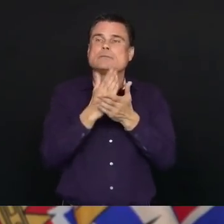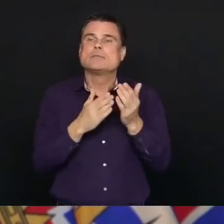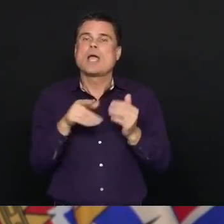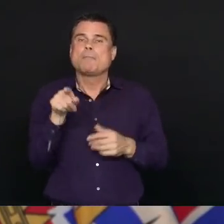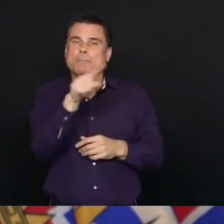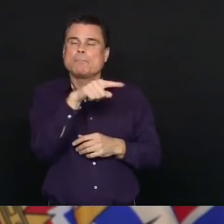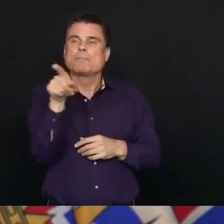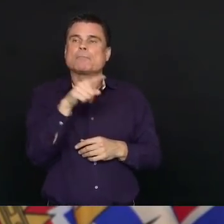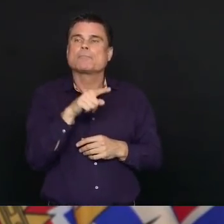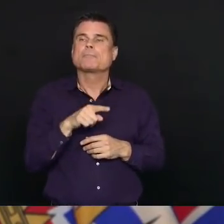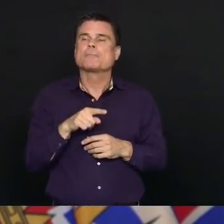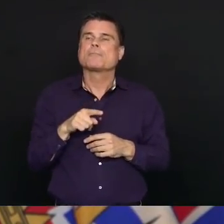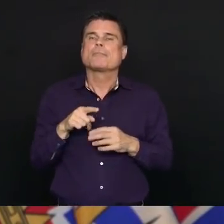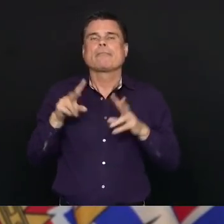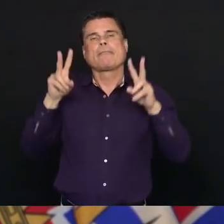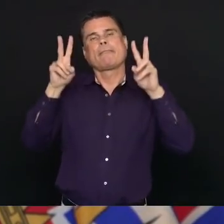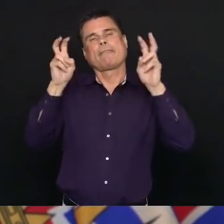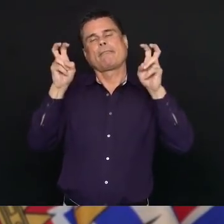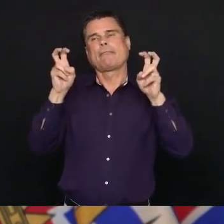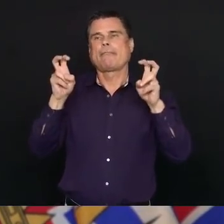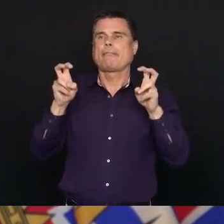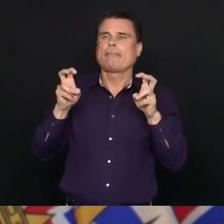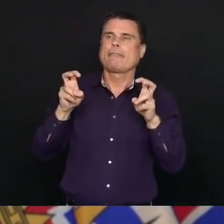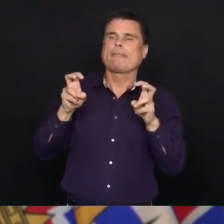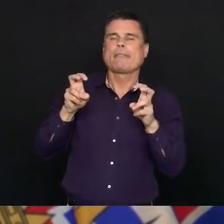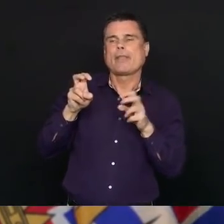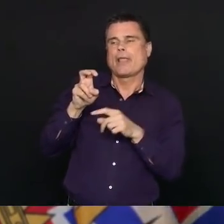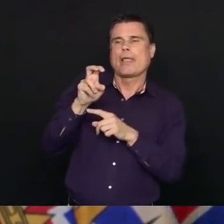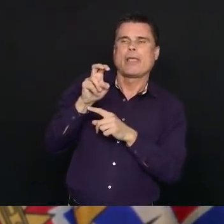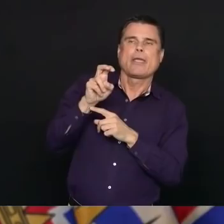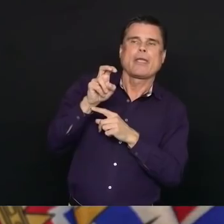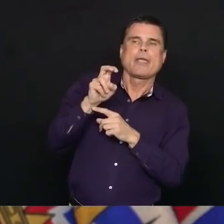appropriate for healthcare to be honest stop